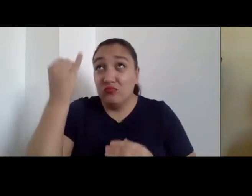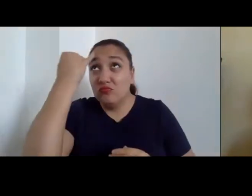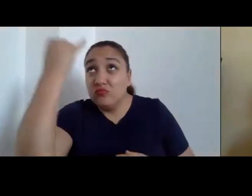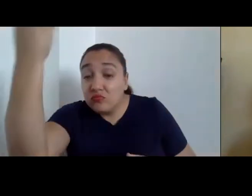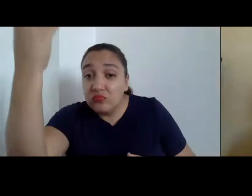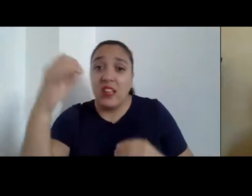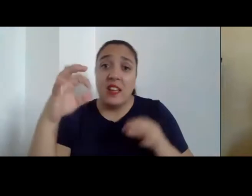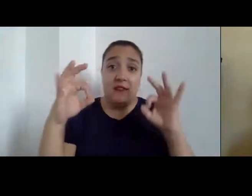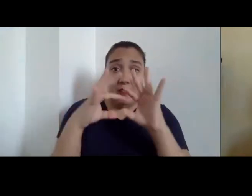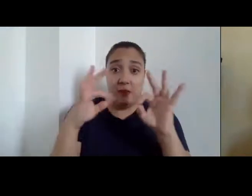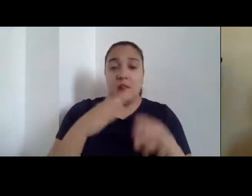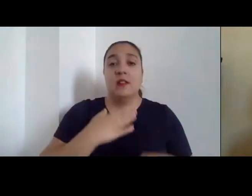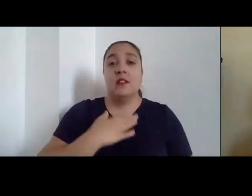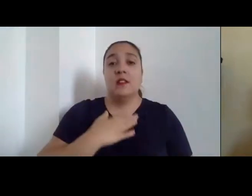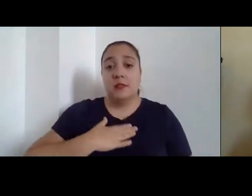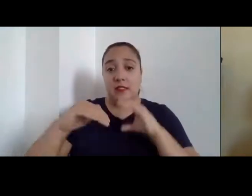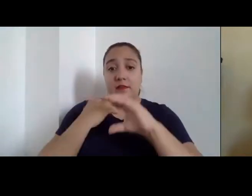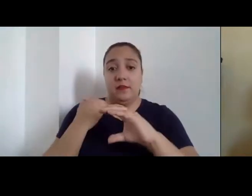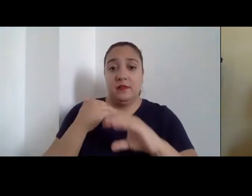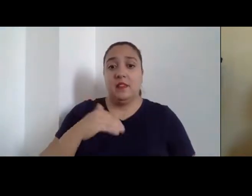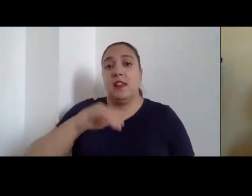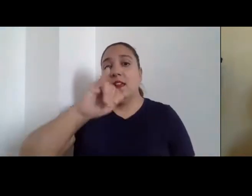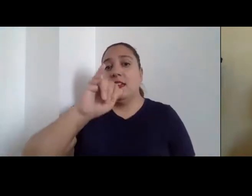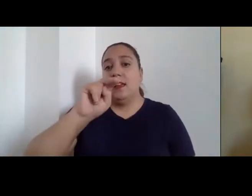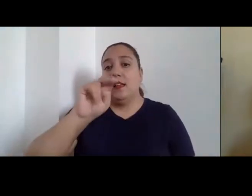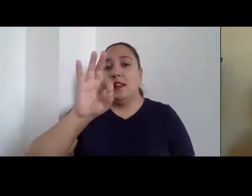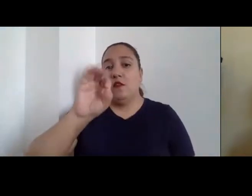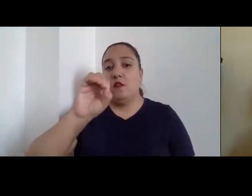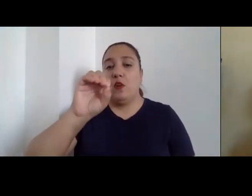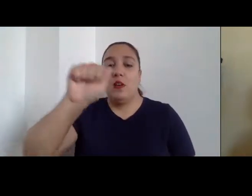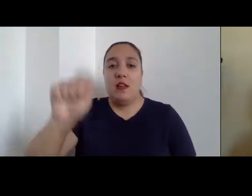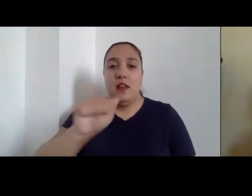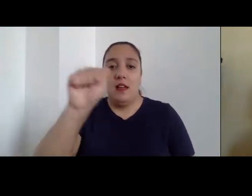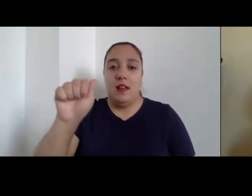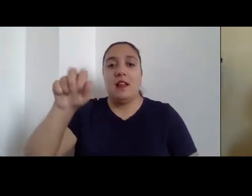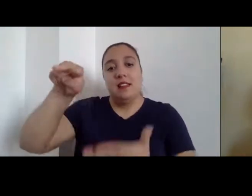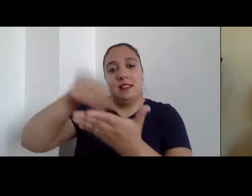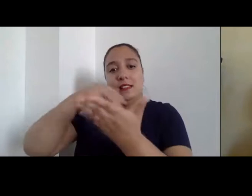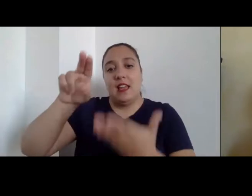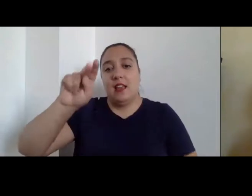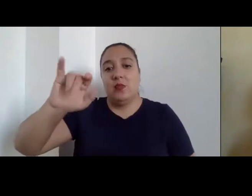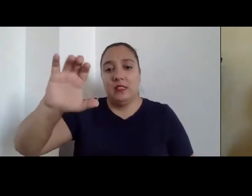them to info@dance.nyc and we invite you share them via the survey that will be